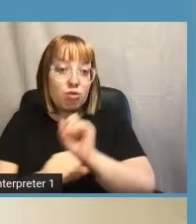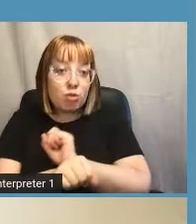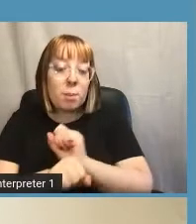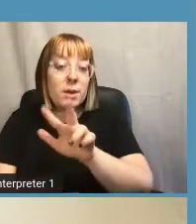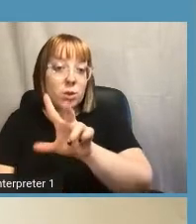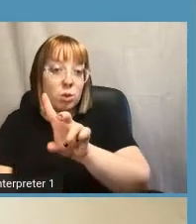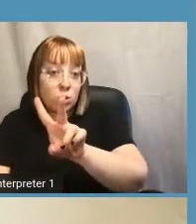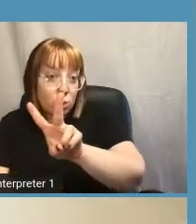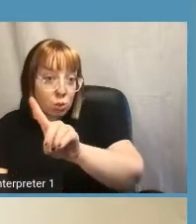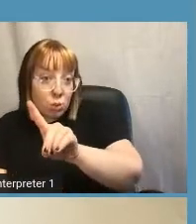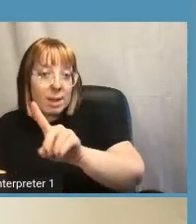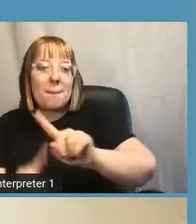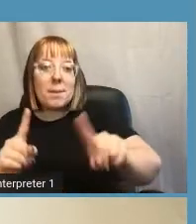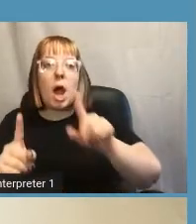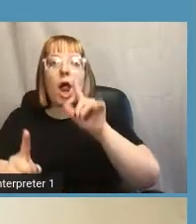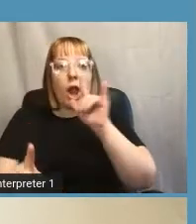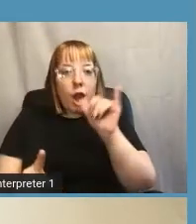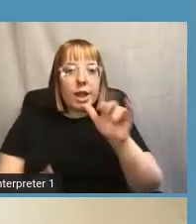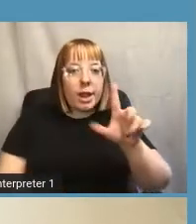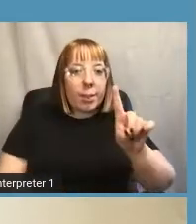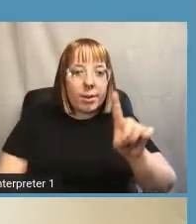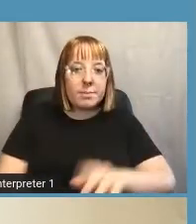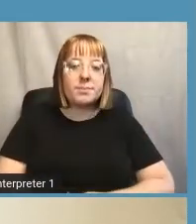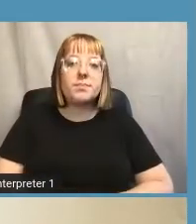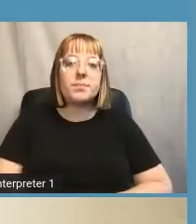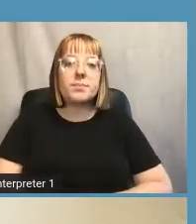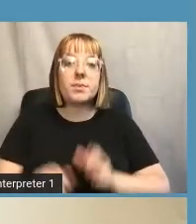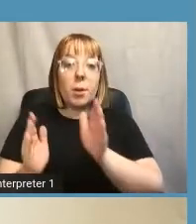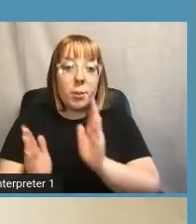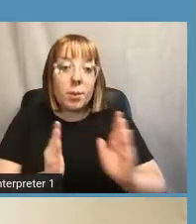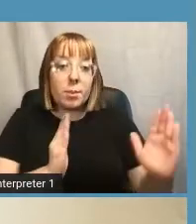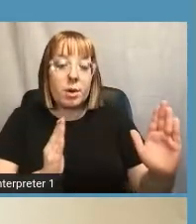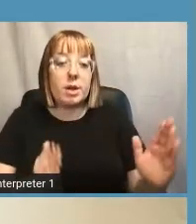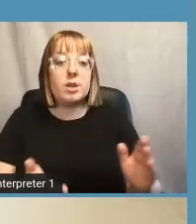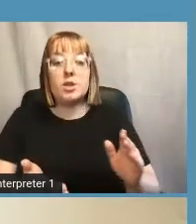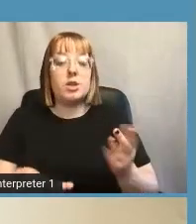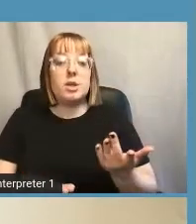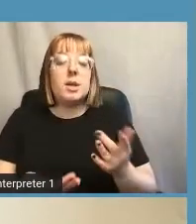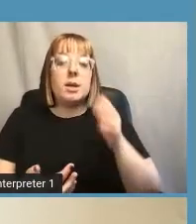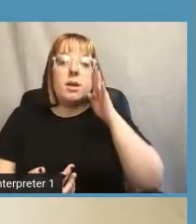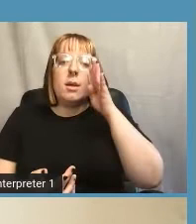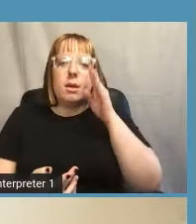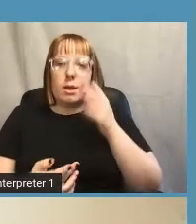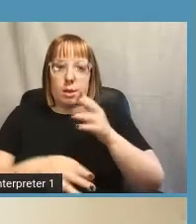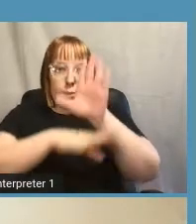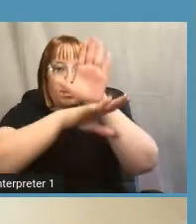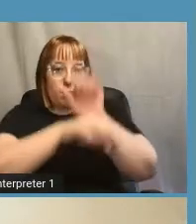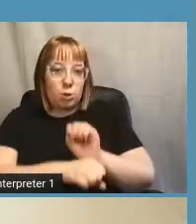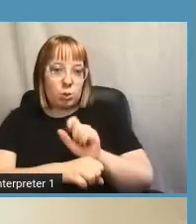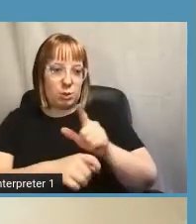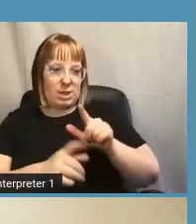in terms of preparation is and towards the idea of getting used to the space there are two virtual 3d